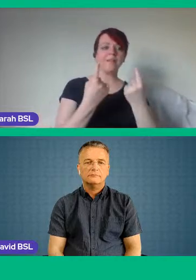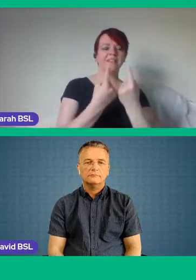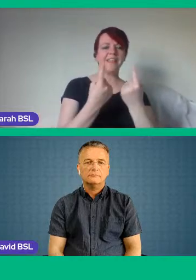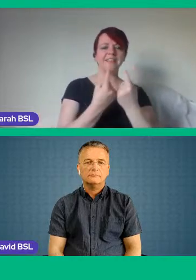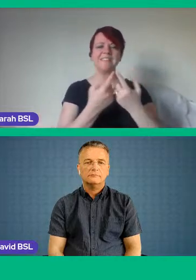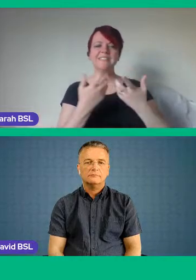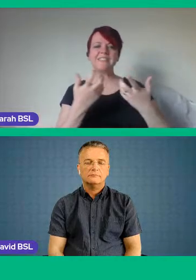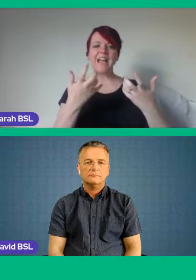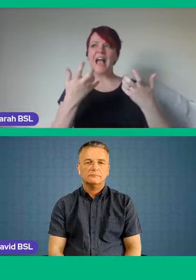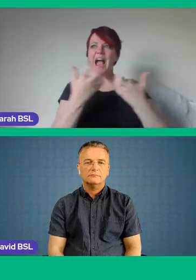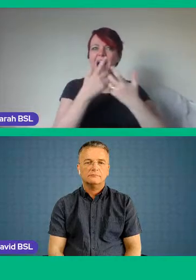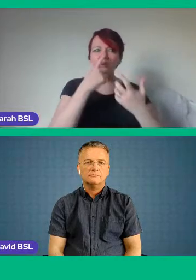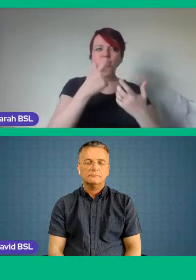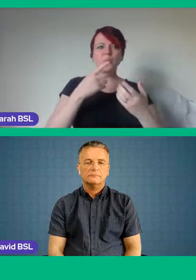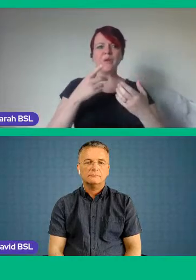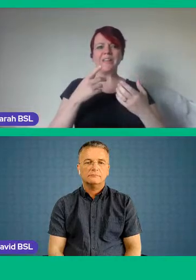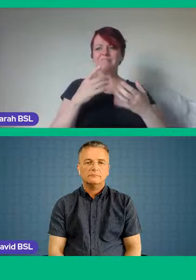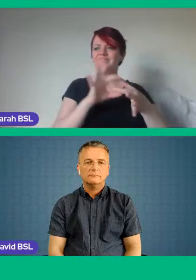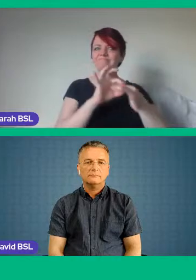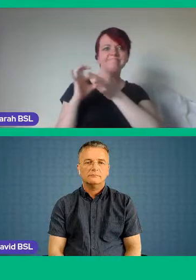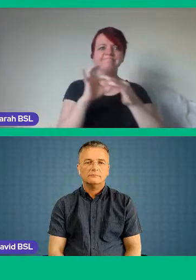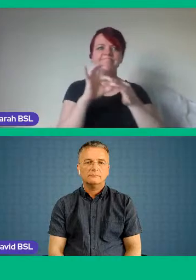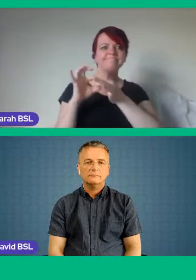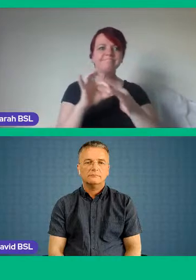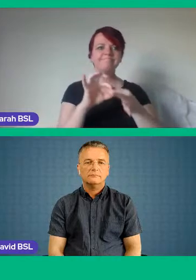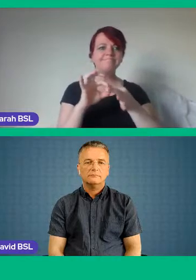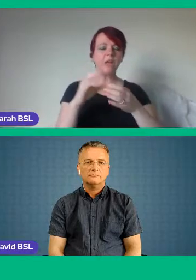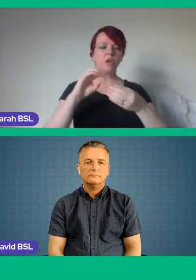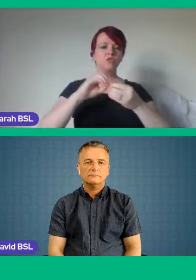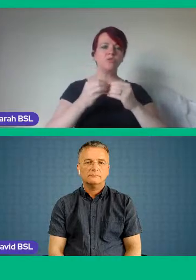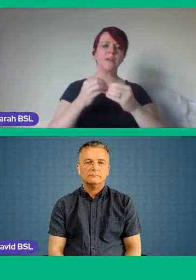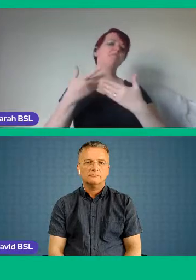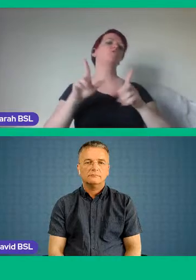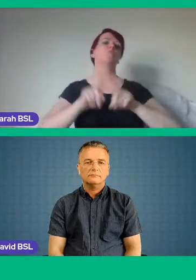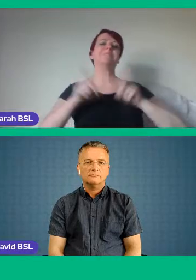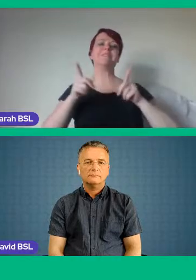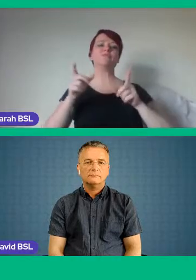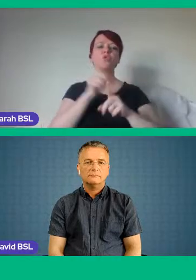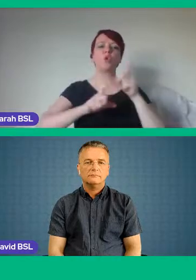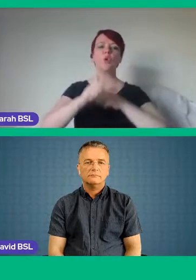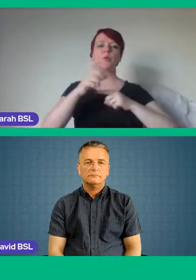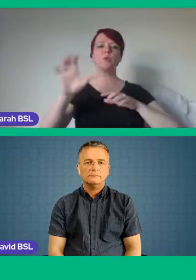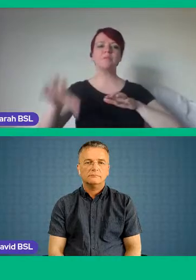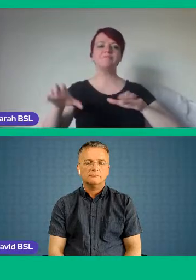really the heart of the question has been ━ how do we co-create with communities from the